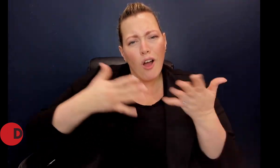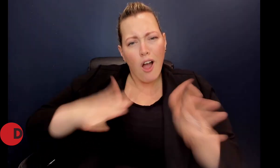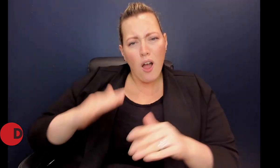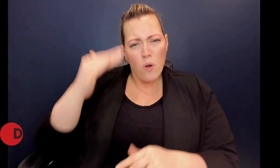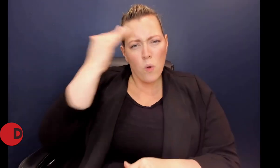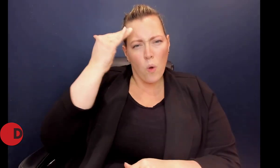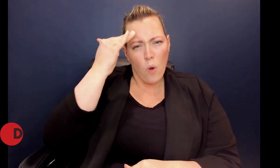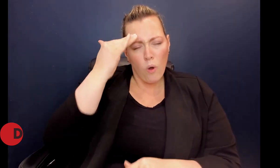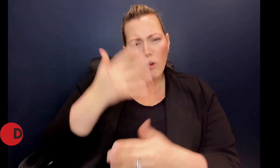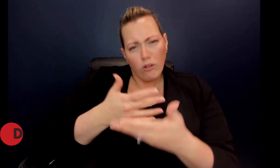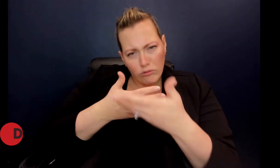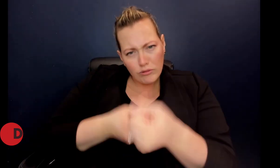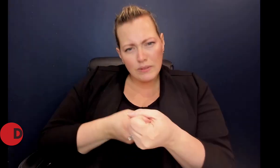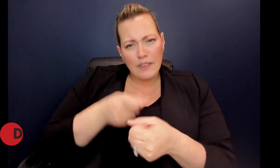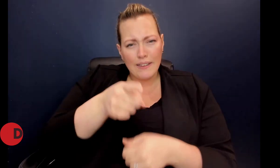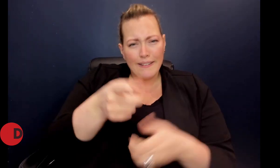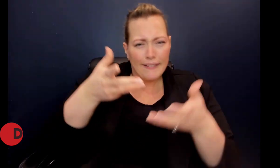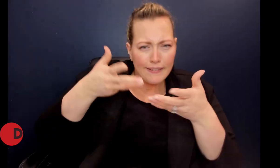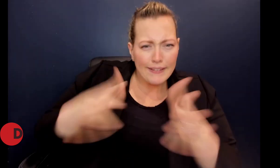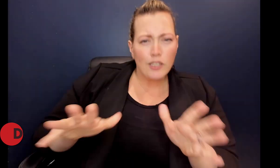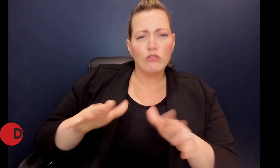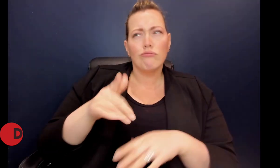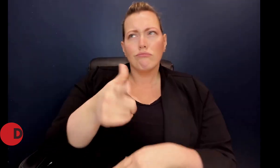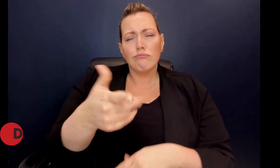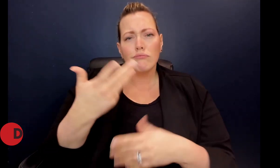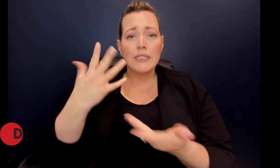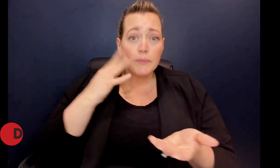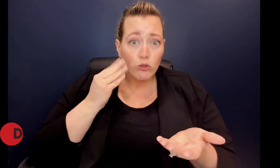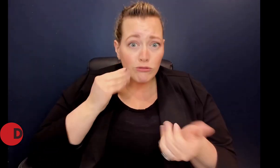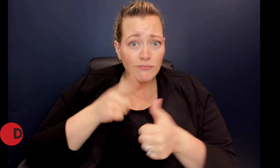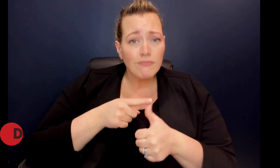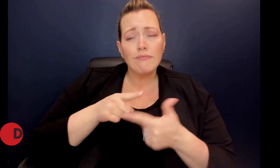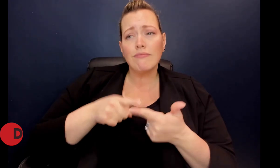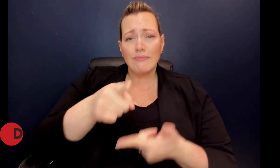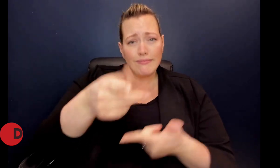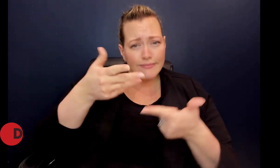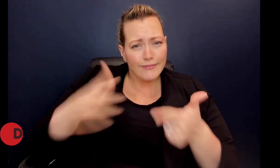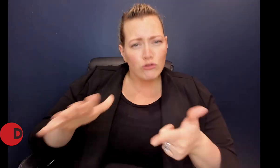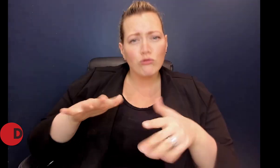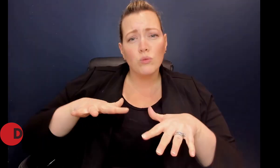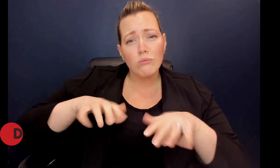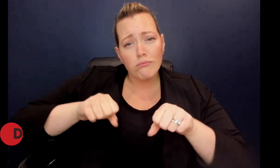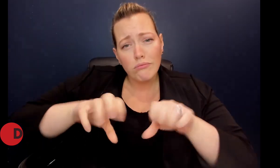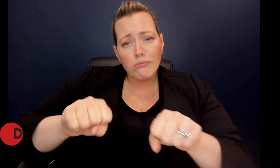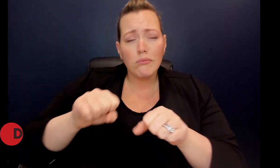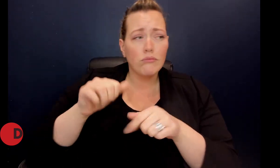have the experience, you have completed training and attended workshops,